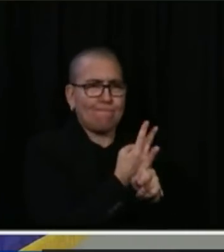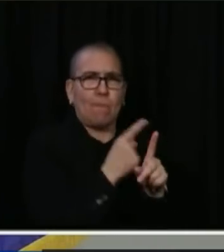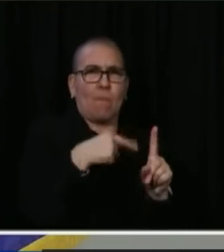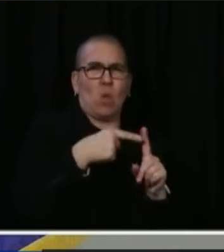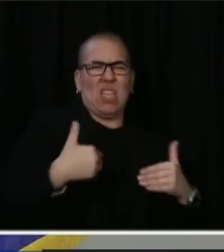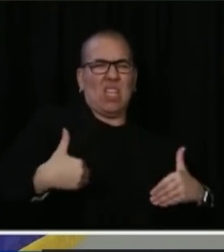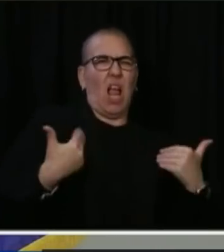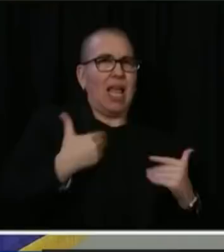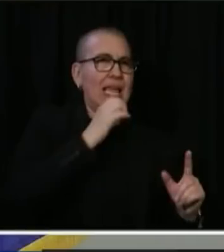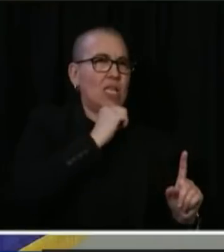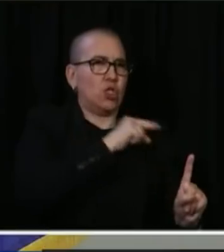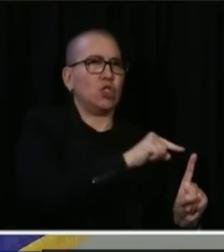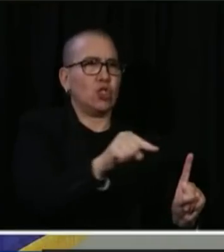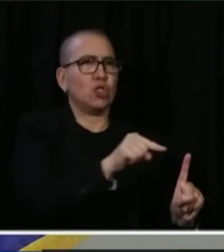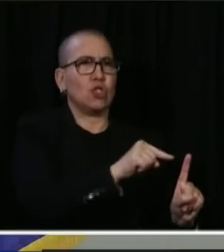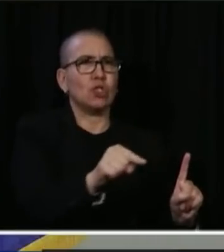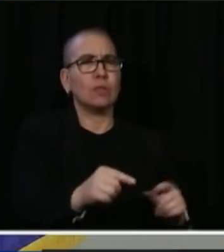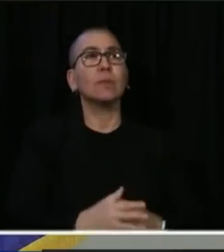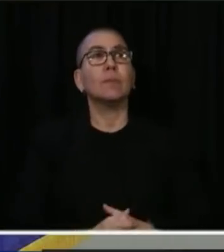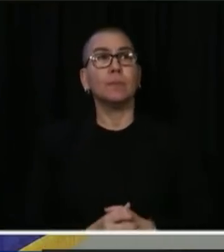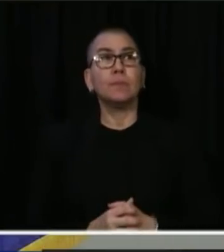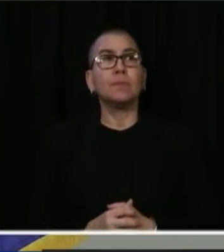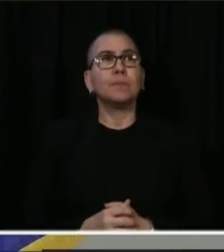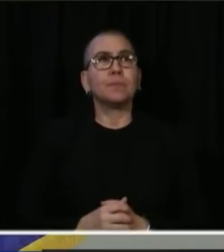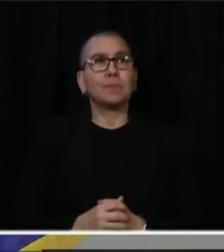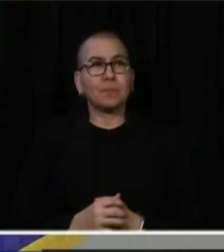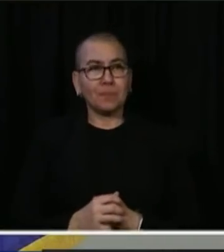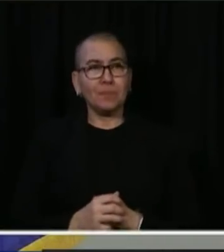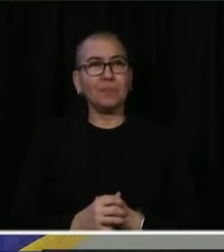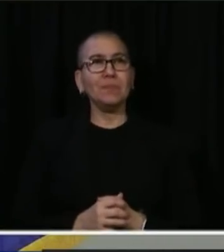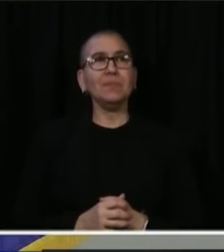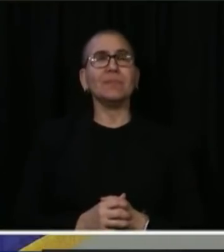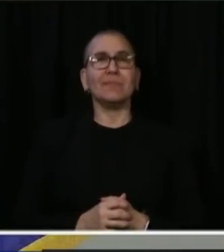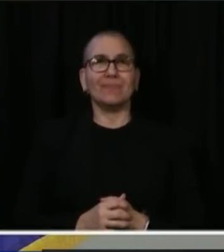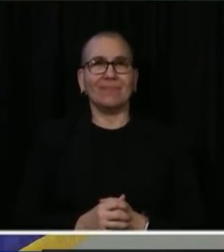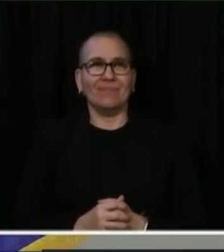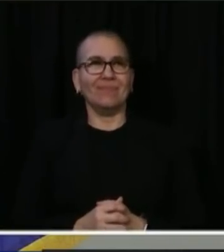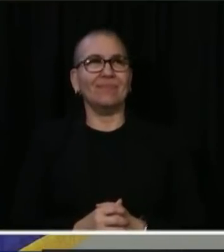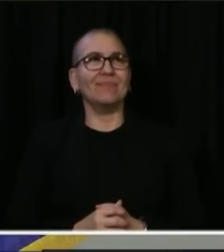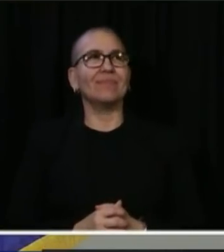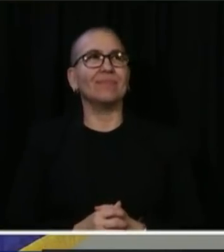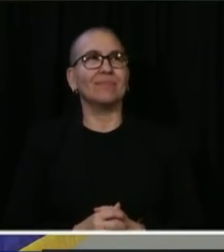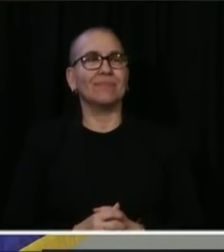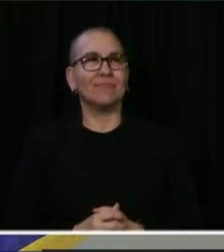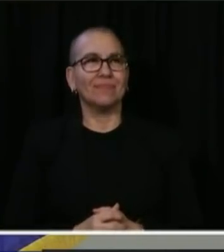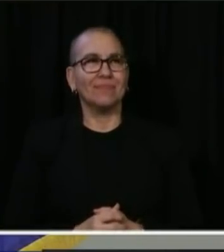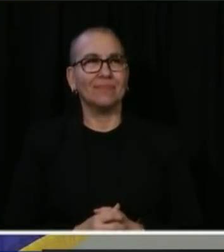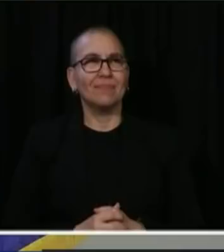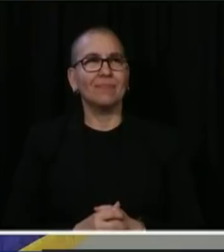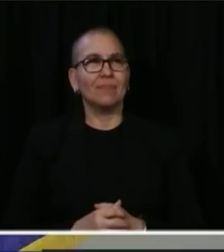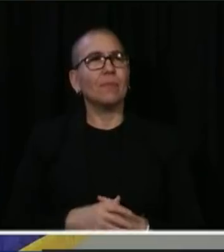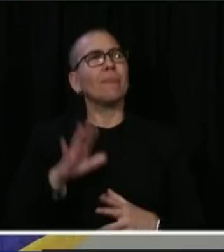TO REFLECT ON THOSE HEROES WHO SACRIFICED, AS WE SAID IN THE BEGINNING, WHETHER PUBLIC HEALTH OFFICIALS OR FRONTLINE